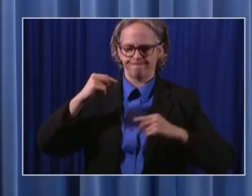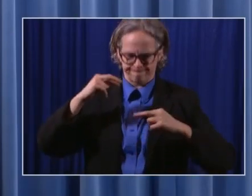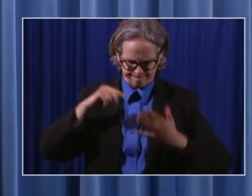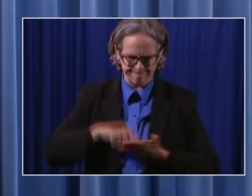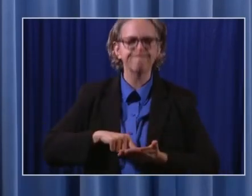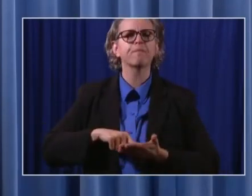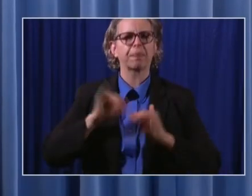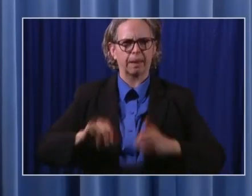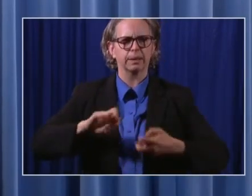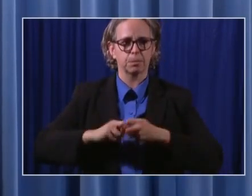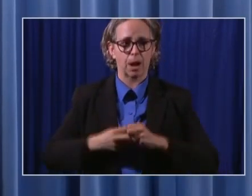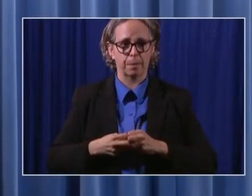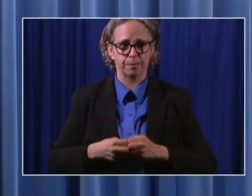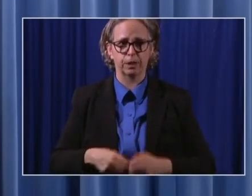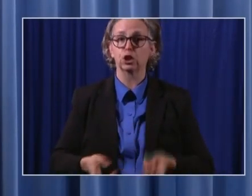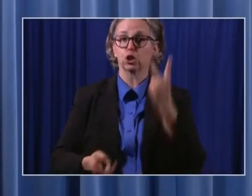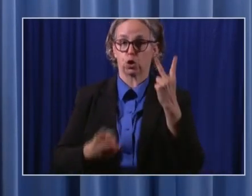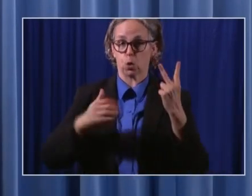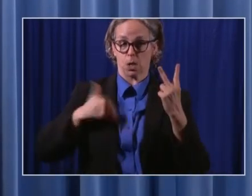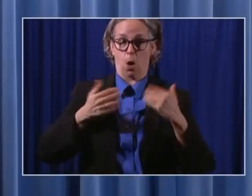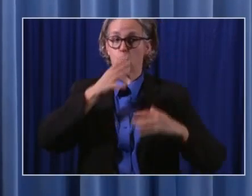ABOUT WHAT IS GOING ON OUT